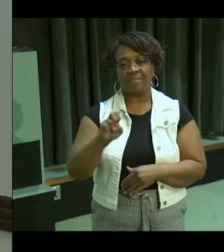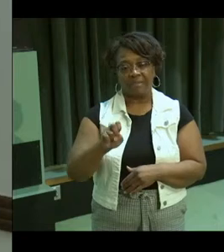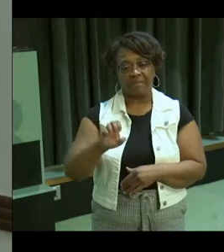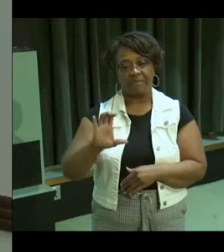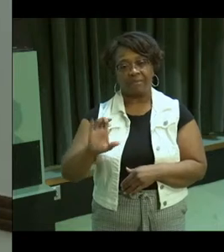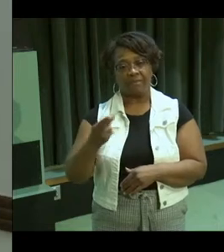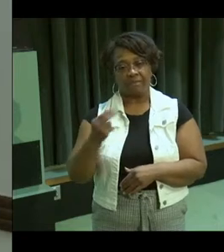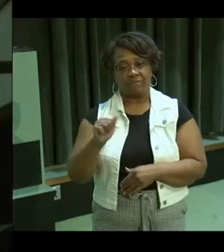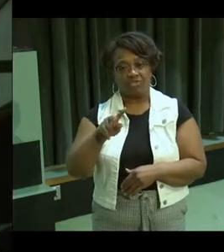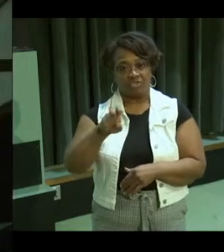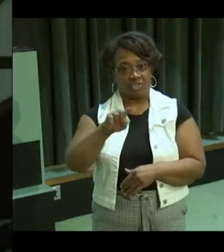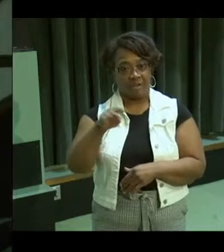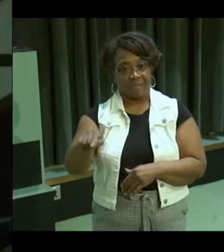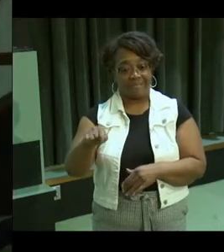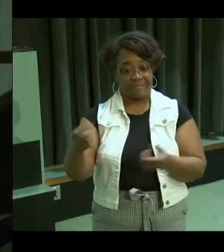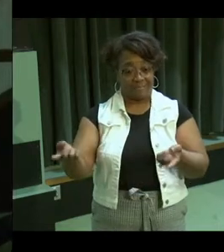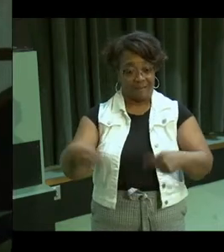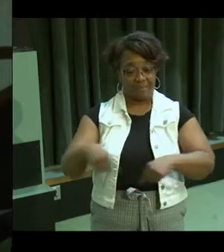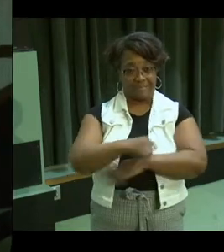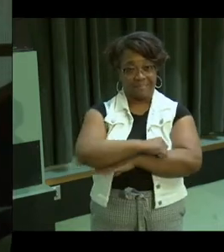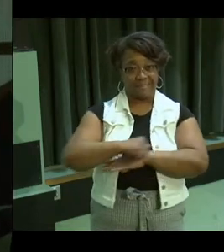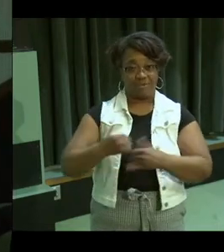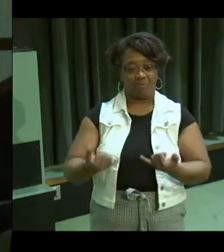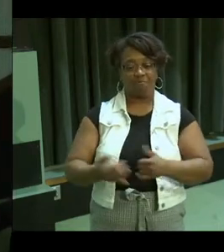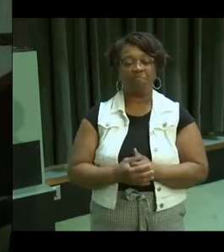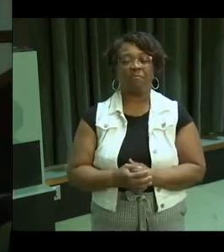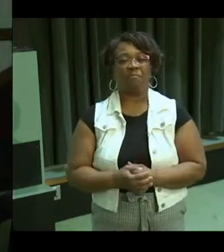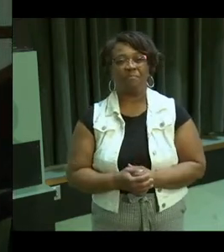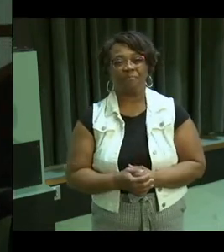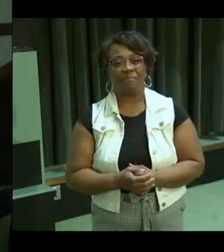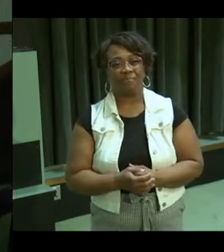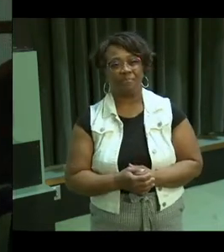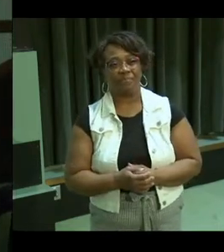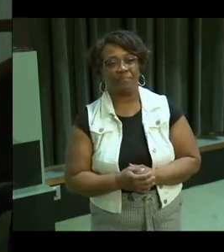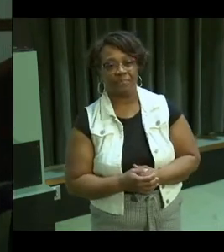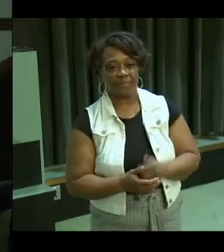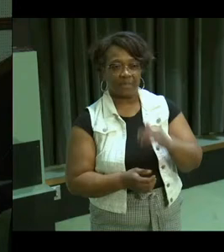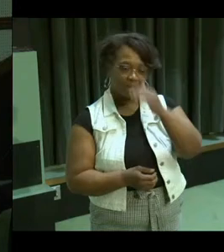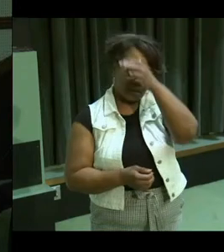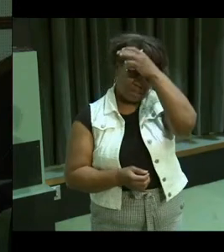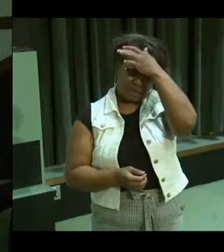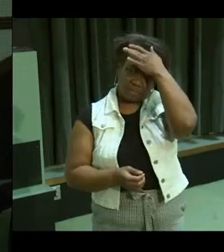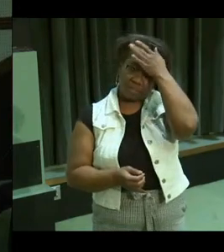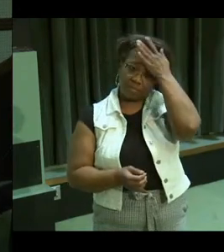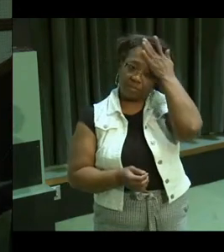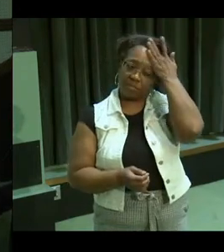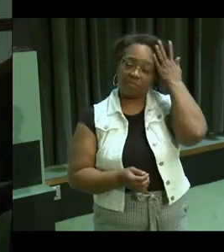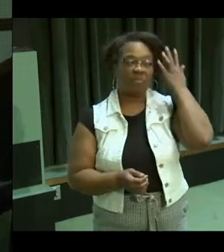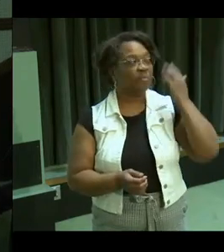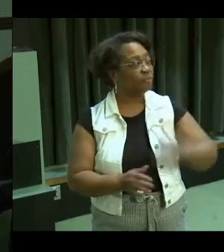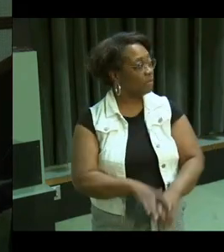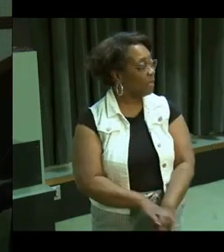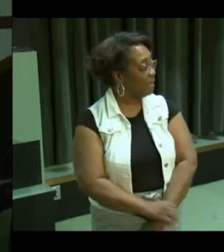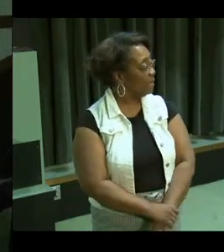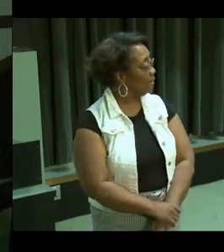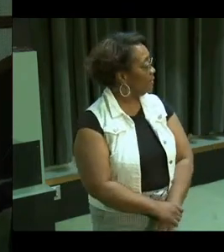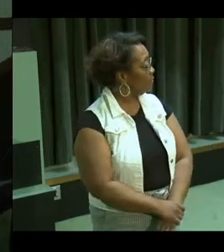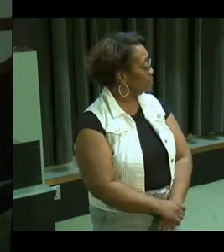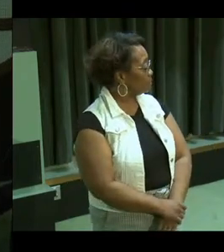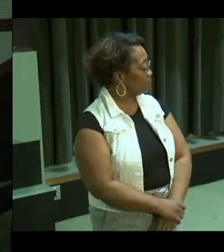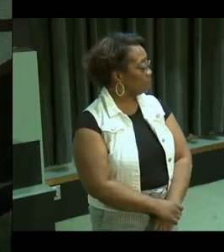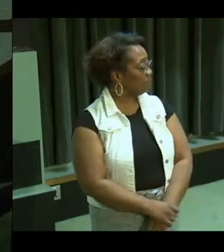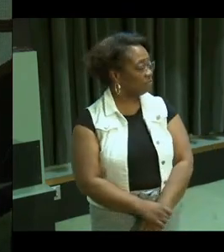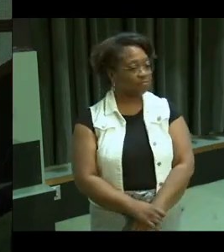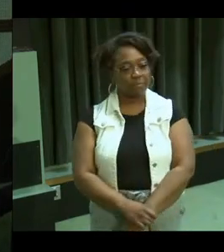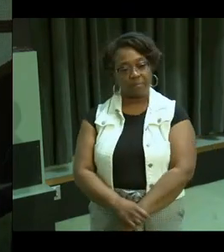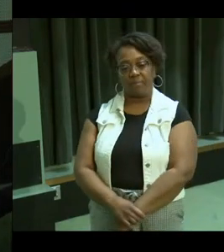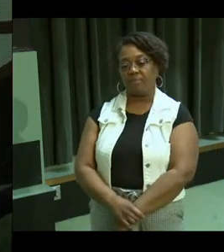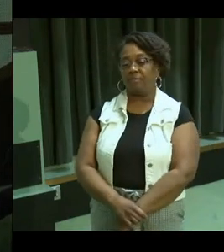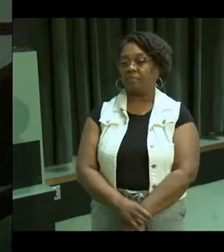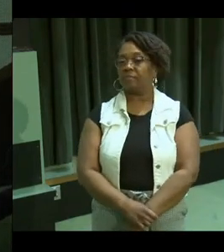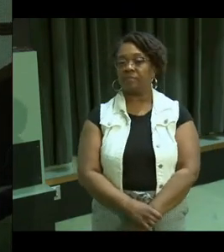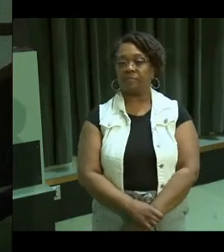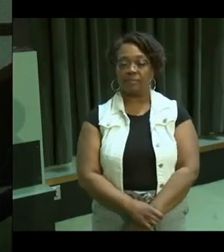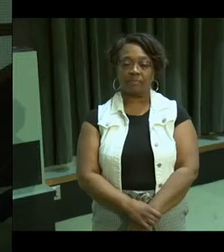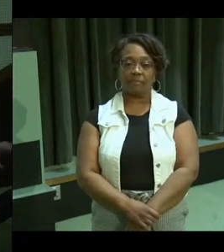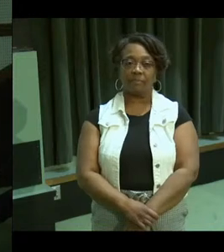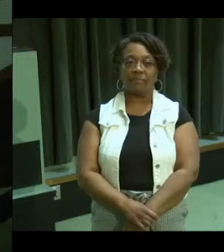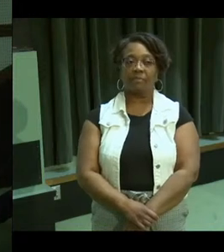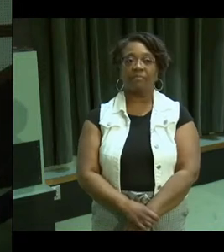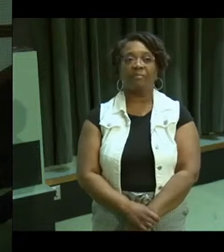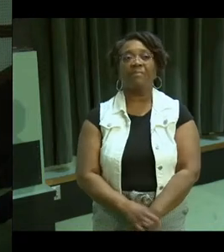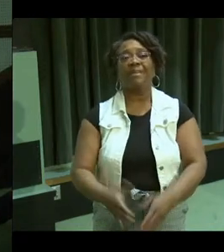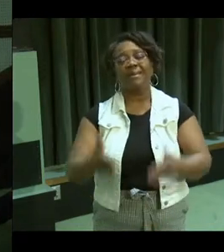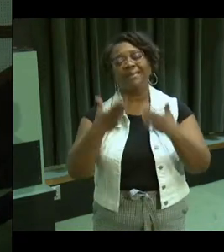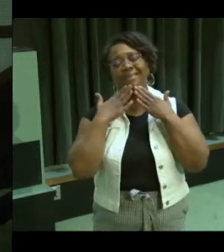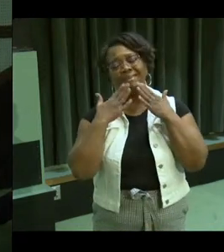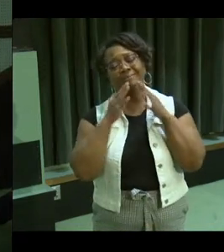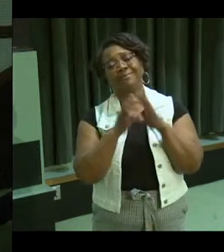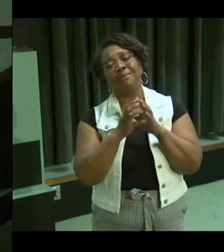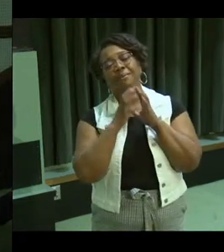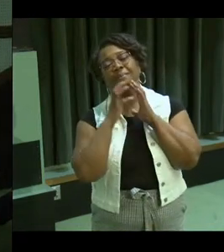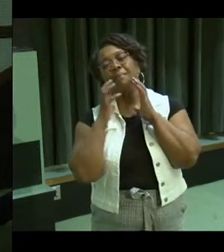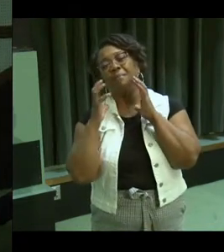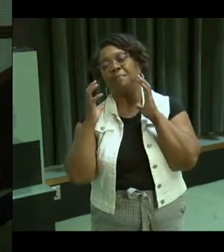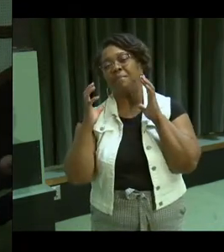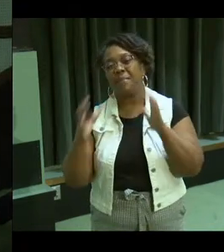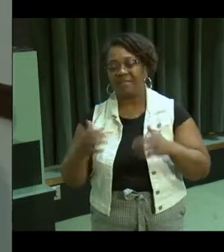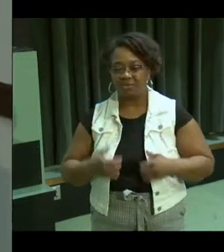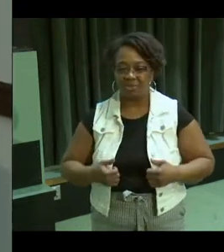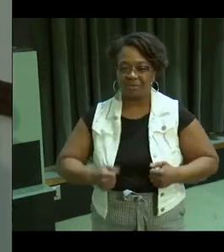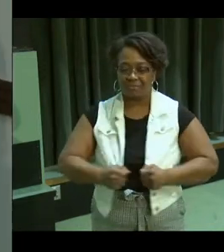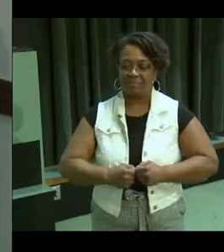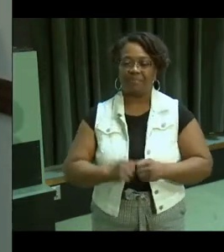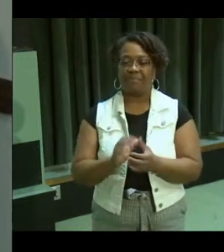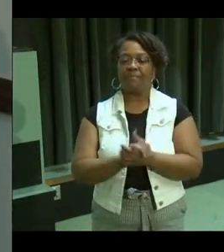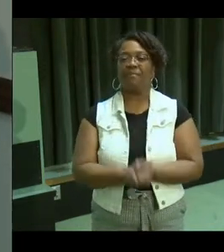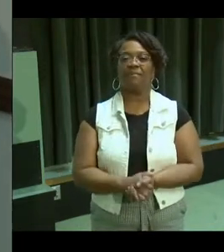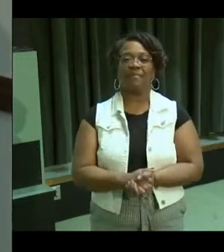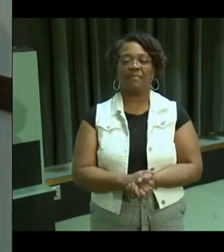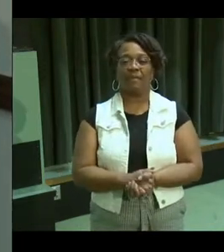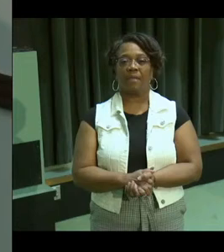the stage. Thank you.